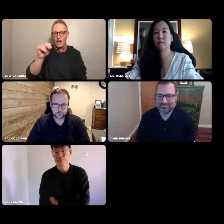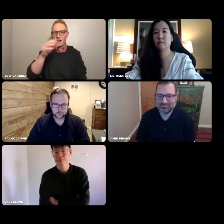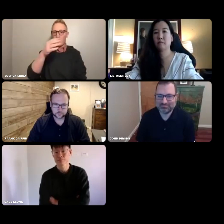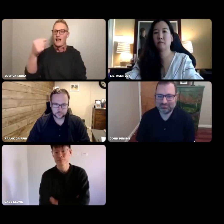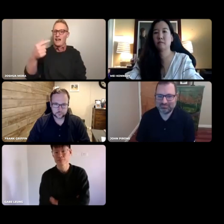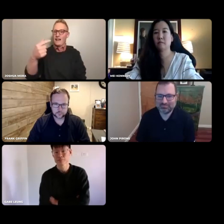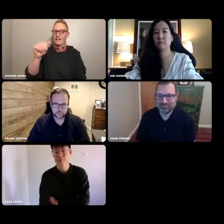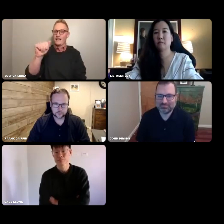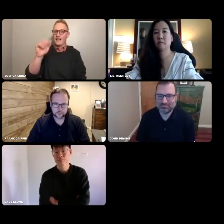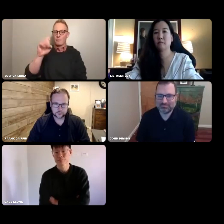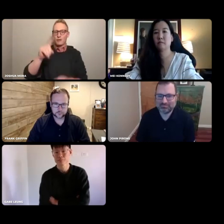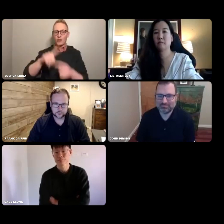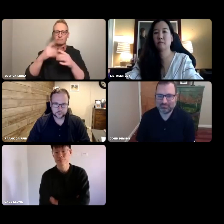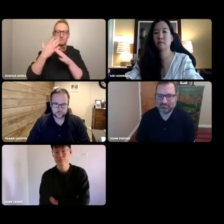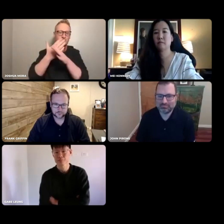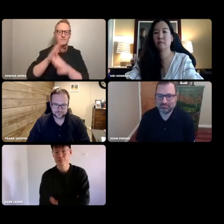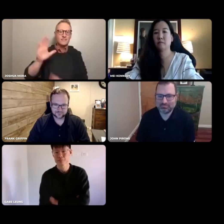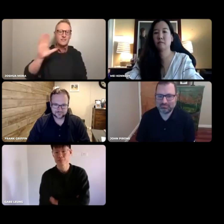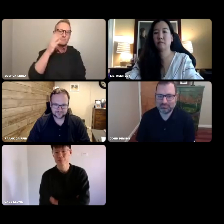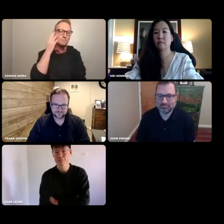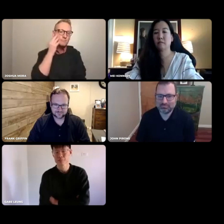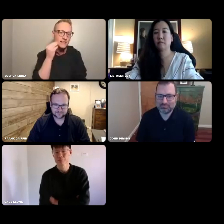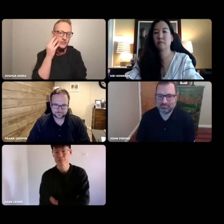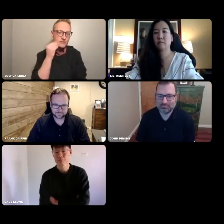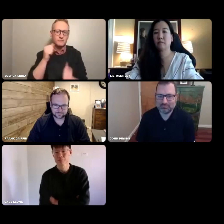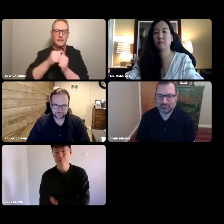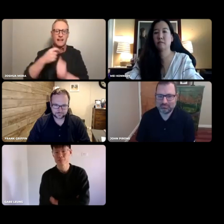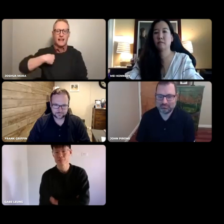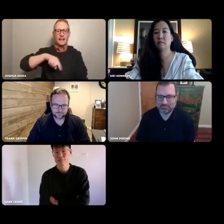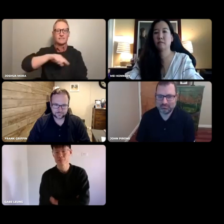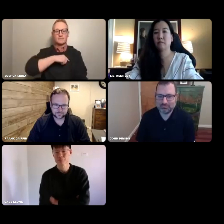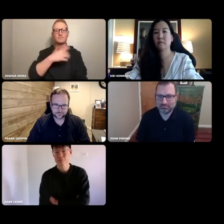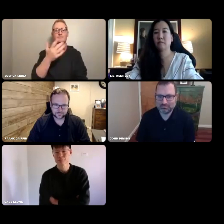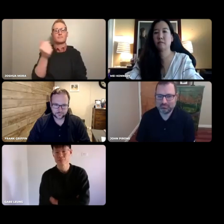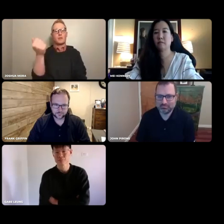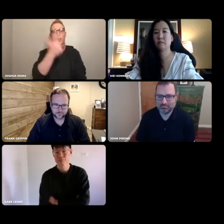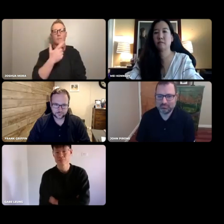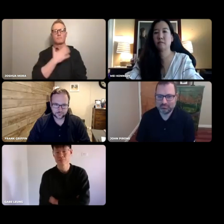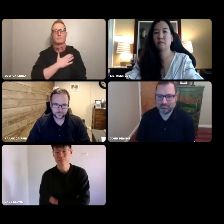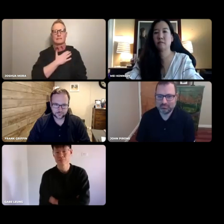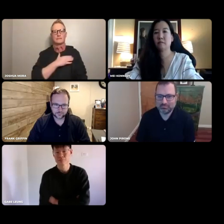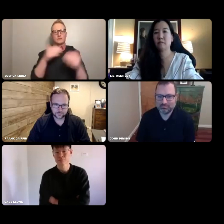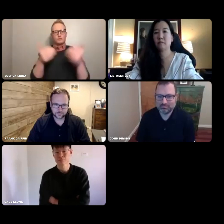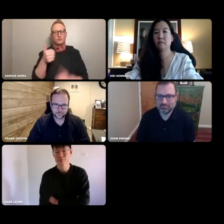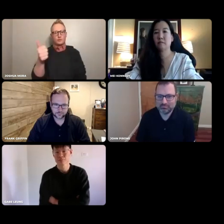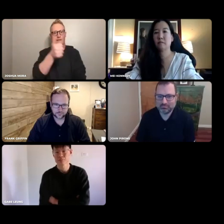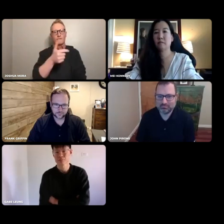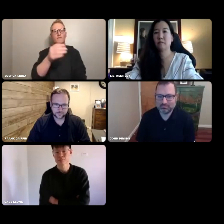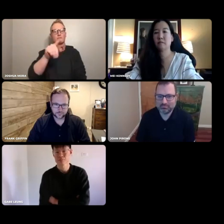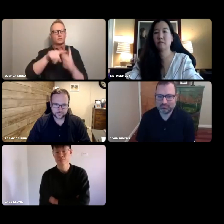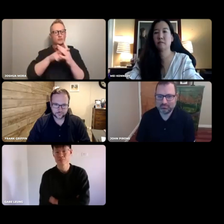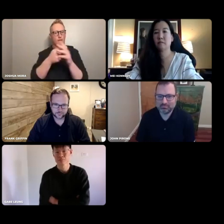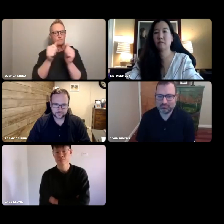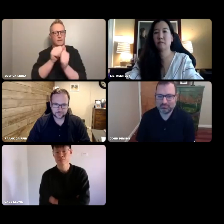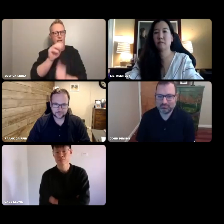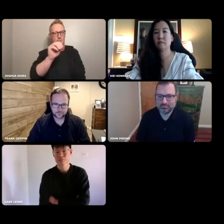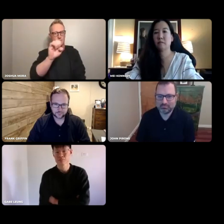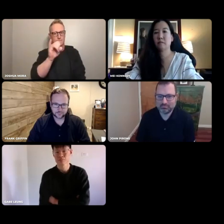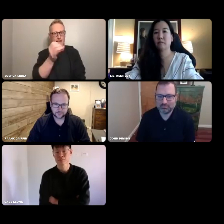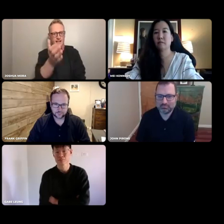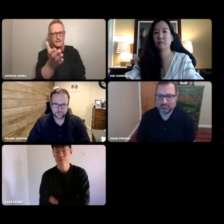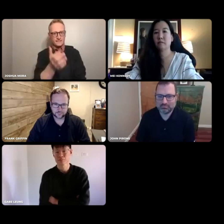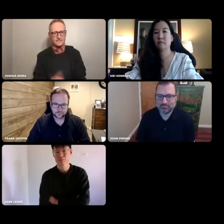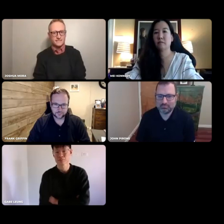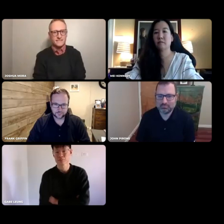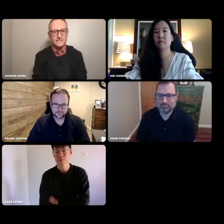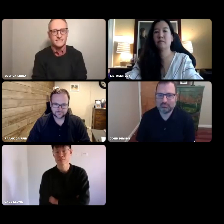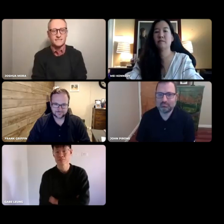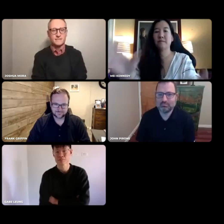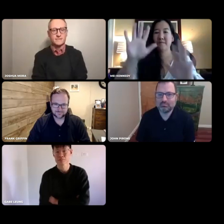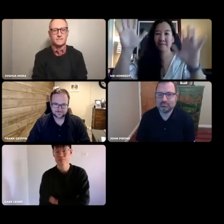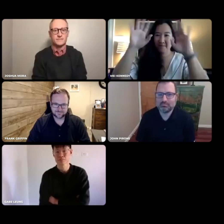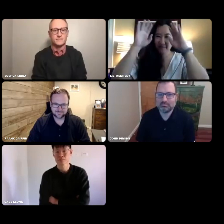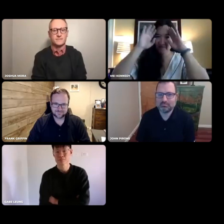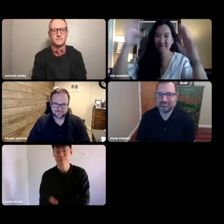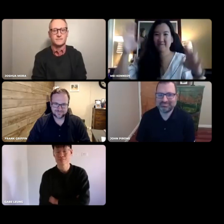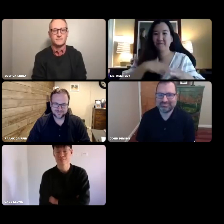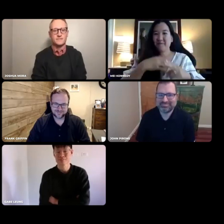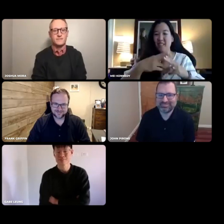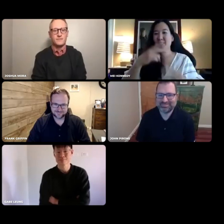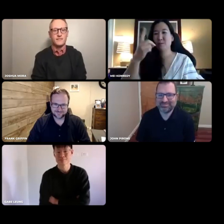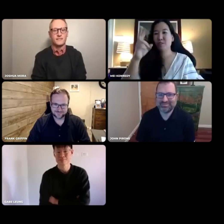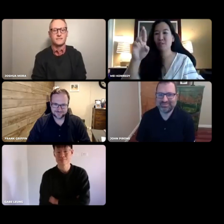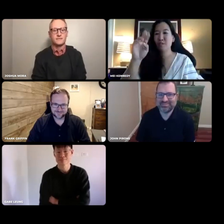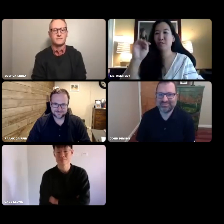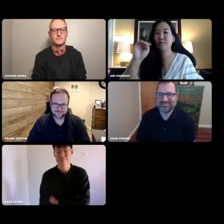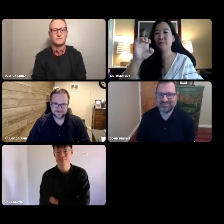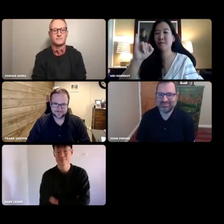I have Frank, Gabe, Mei, and John with us to share their experiences.